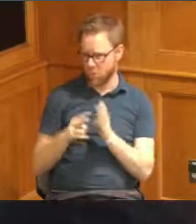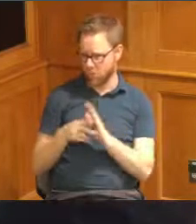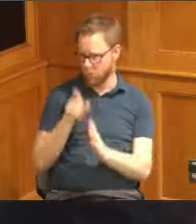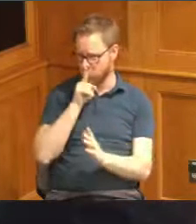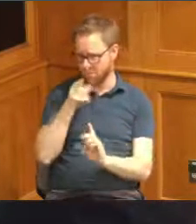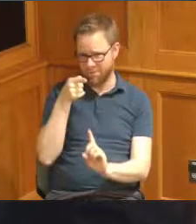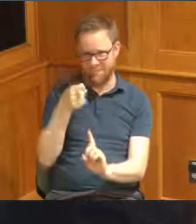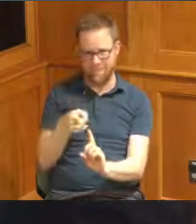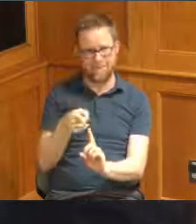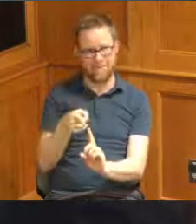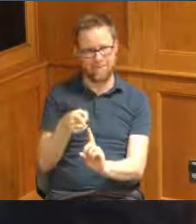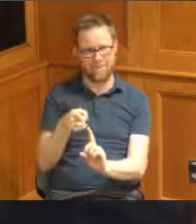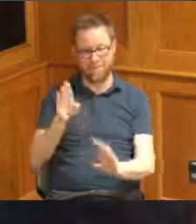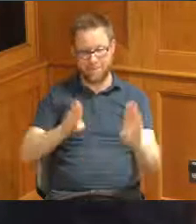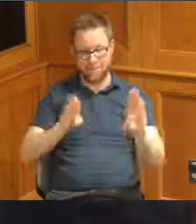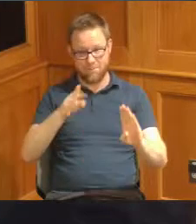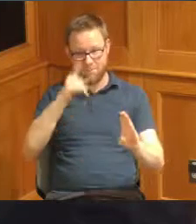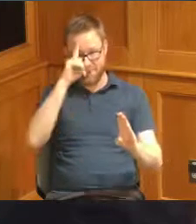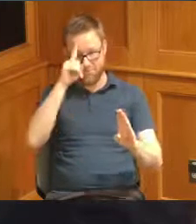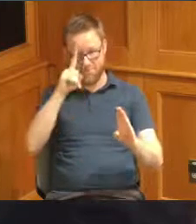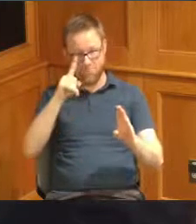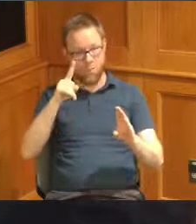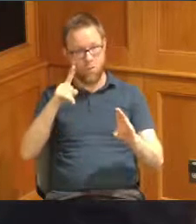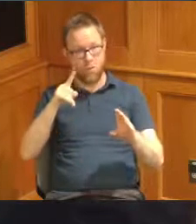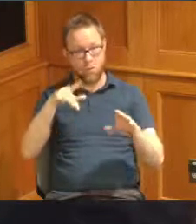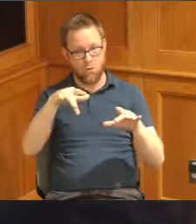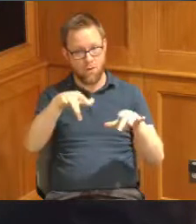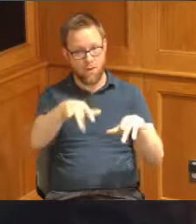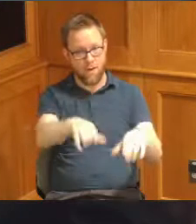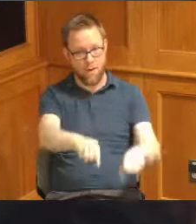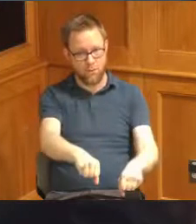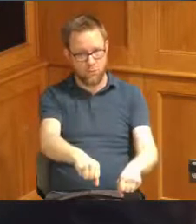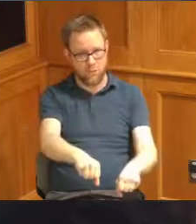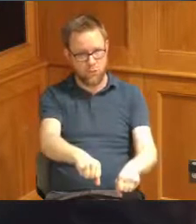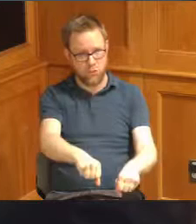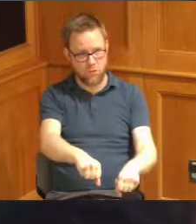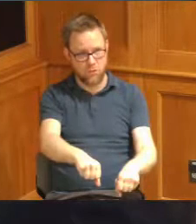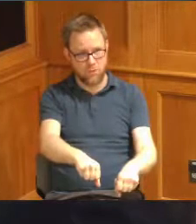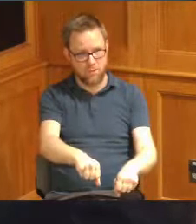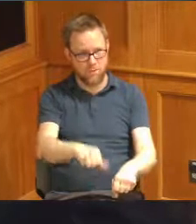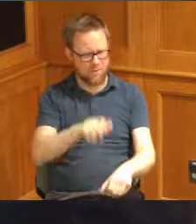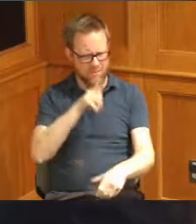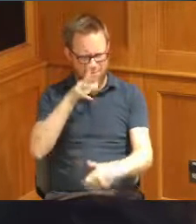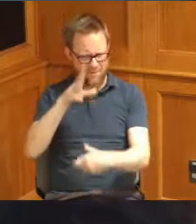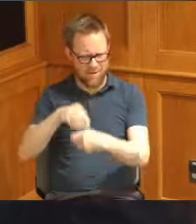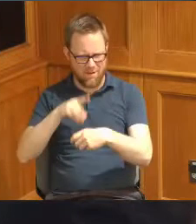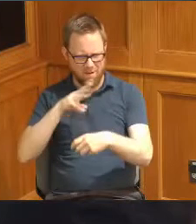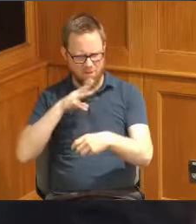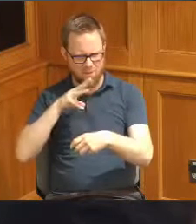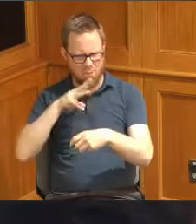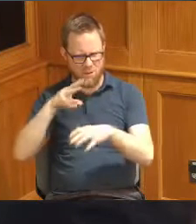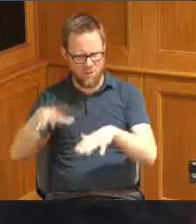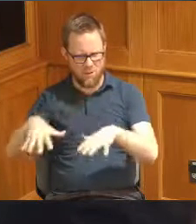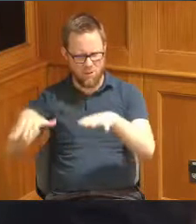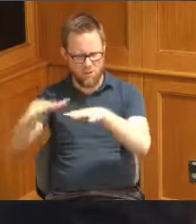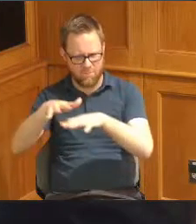a be it for acquisition and not include the plane reconfiguration in the bid